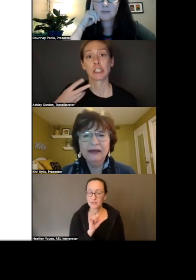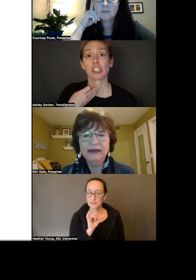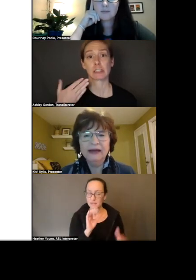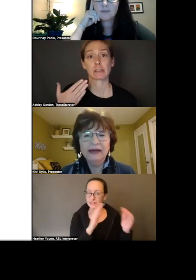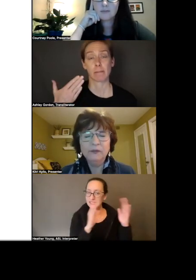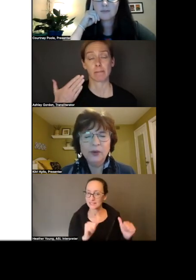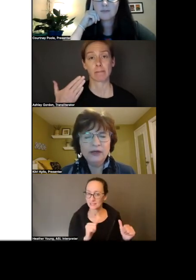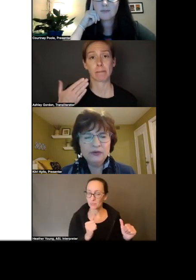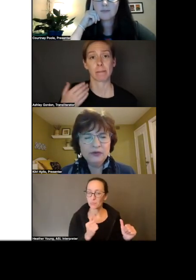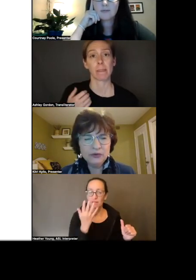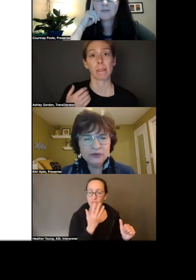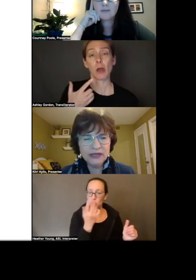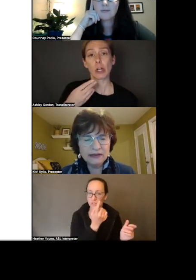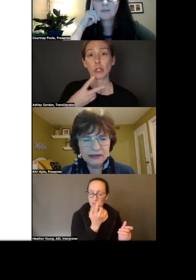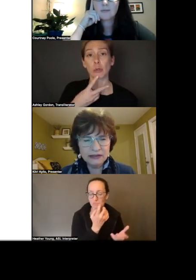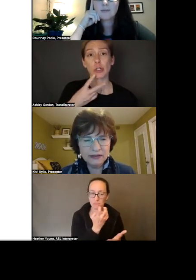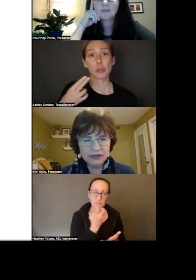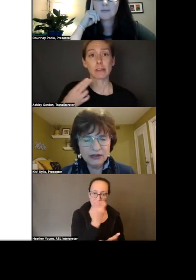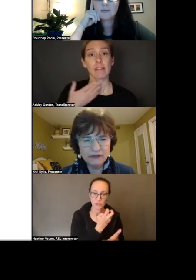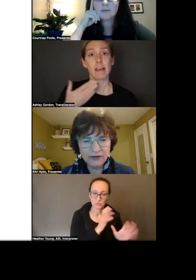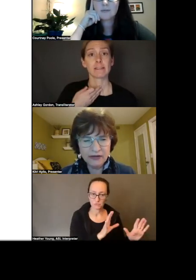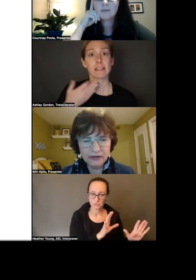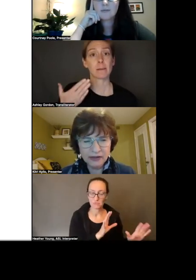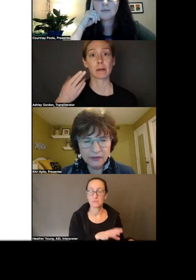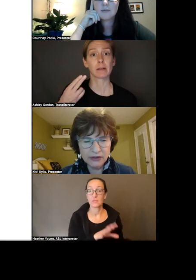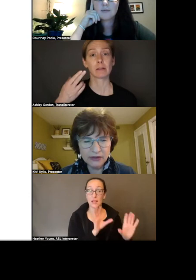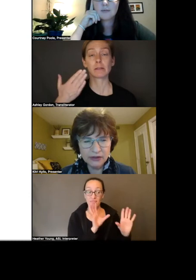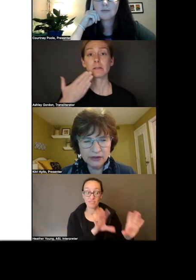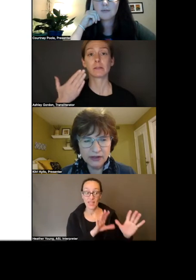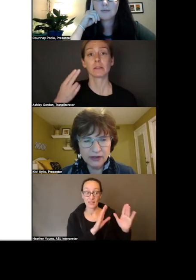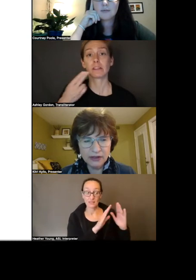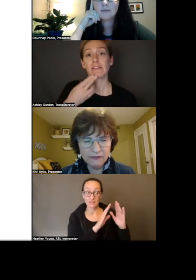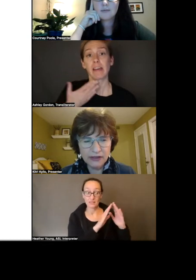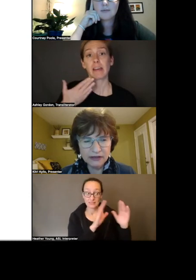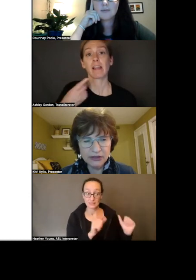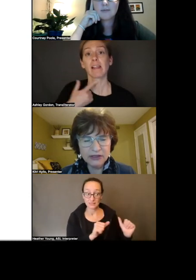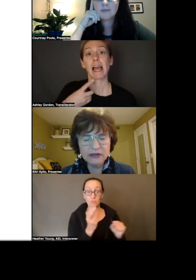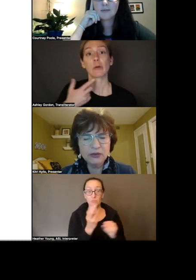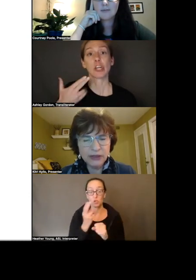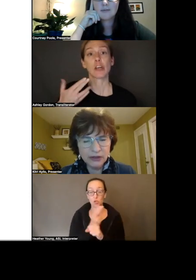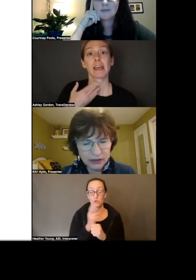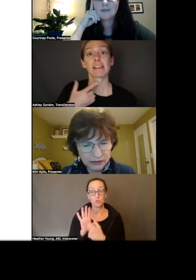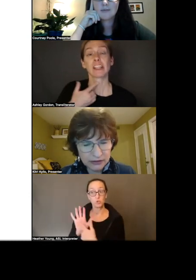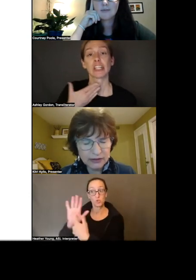When you use that system to convey the language of English, its cued American English.